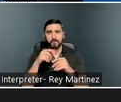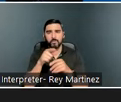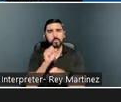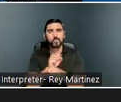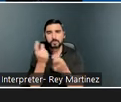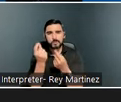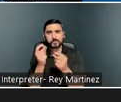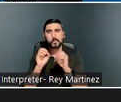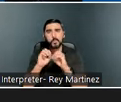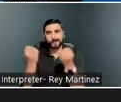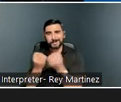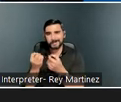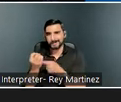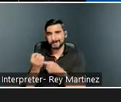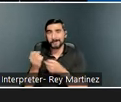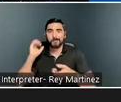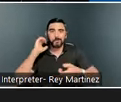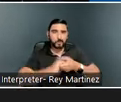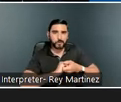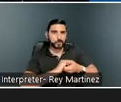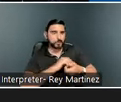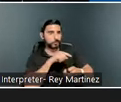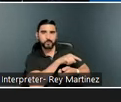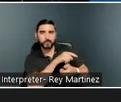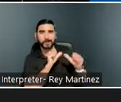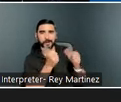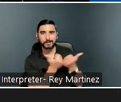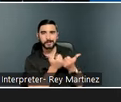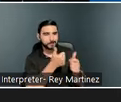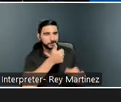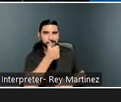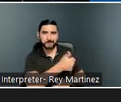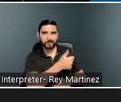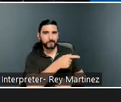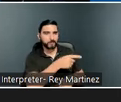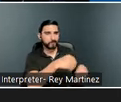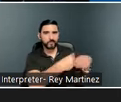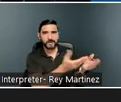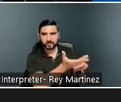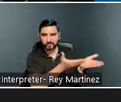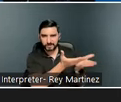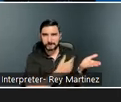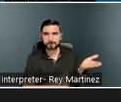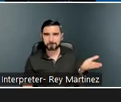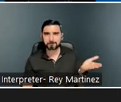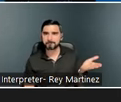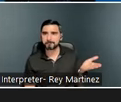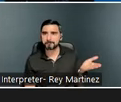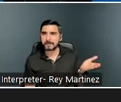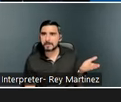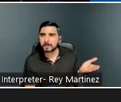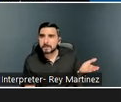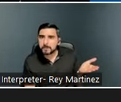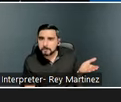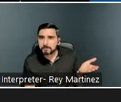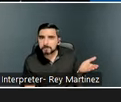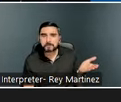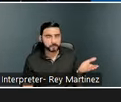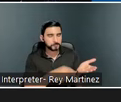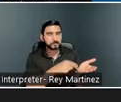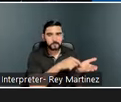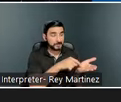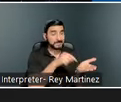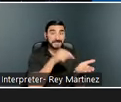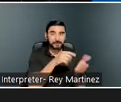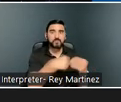partner with agencies that provide services, let me see, and supports to individuals with